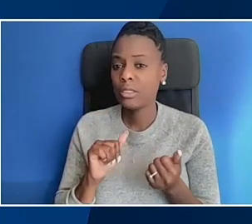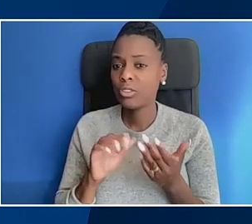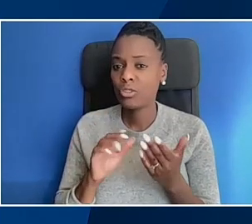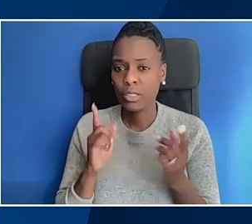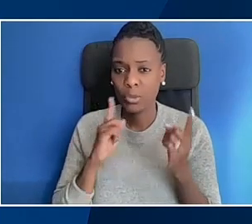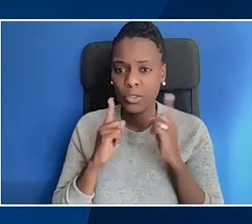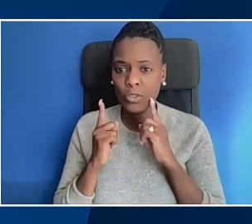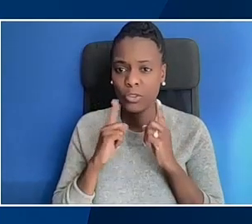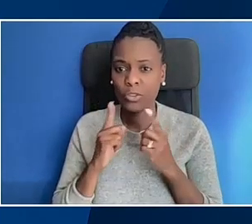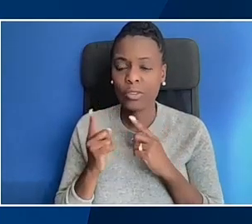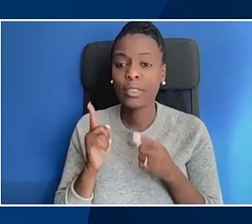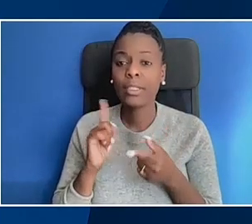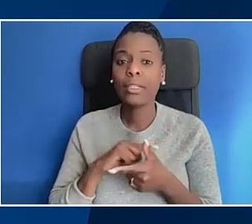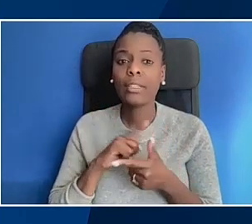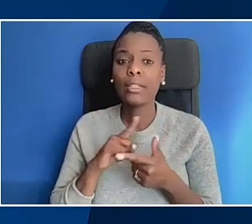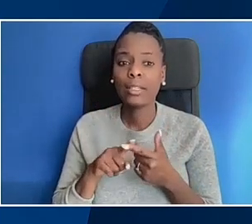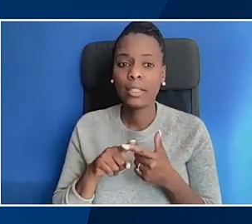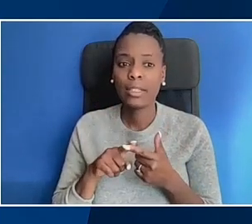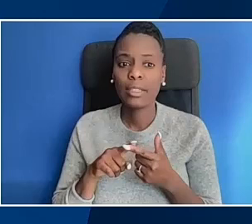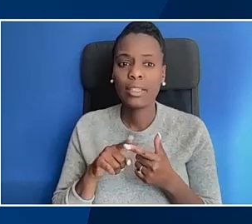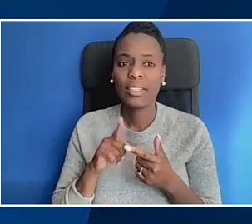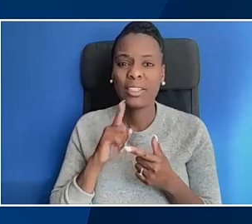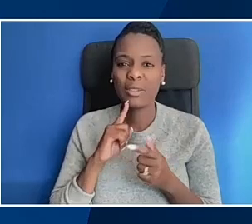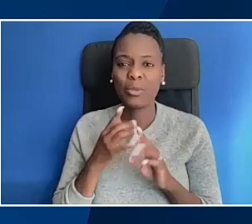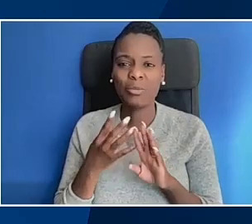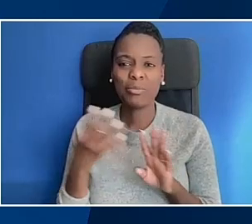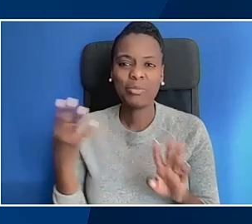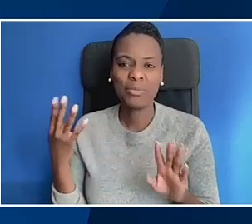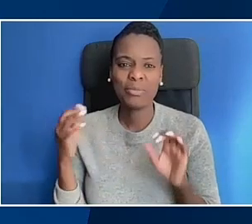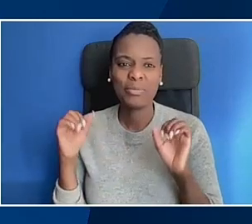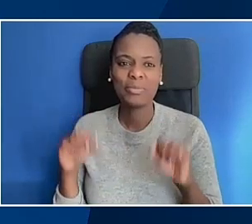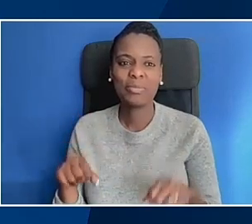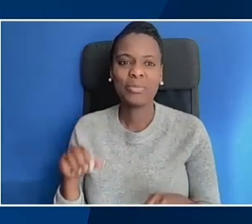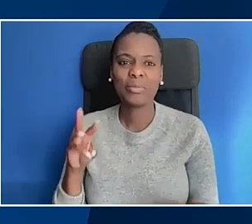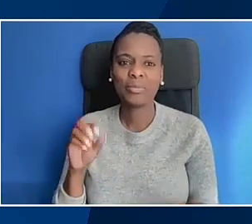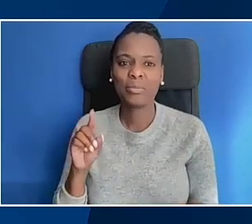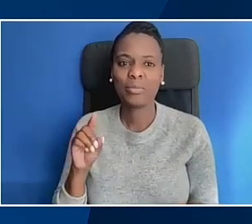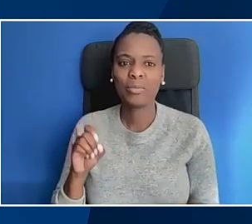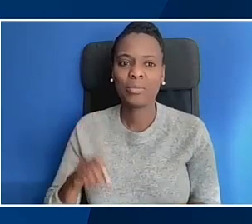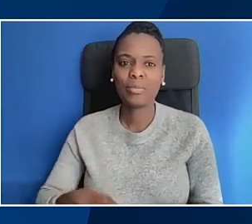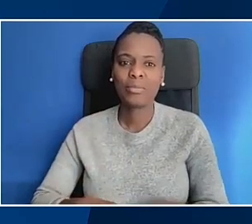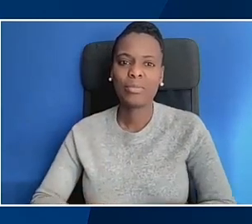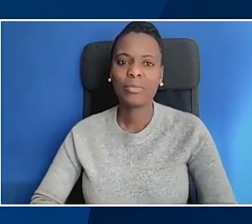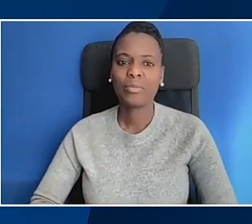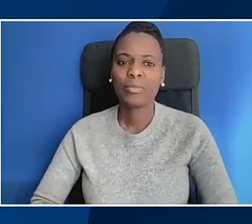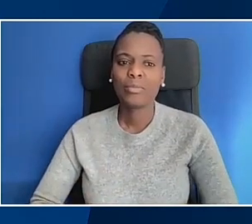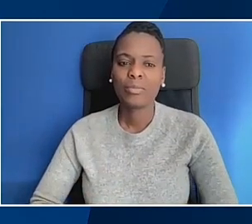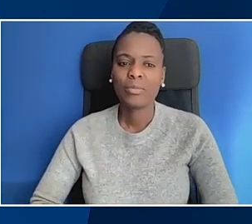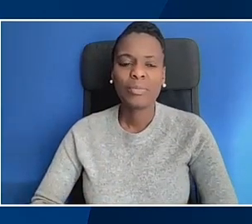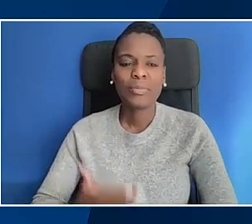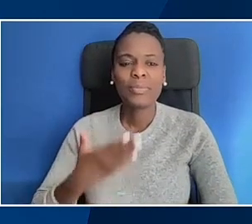And then you can get back in the queue, Wade. We'll get you to. D'Angelo? Thank you so much. And again, I want to